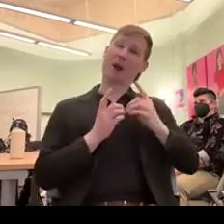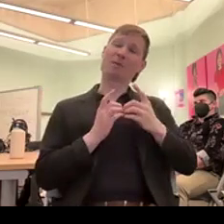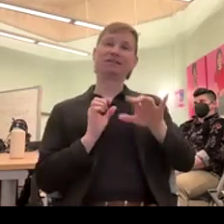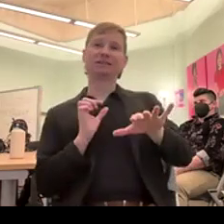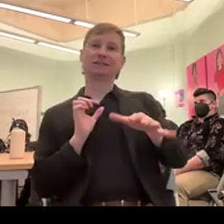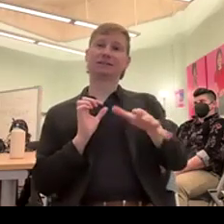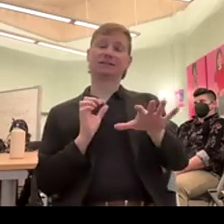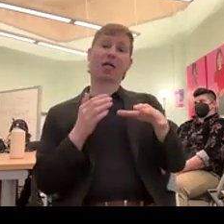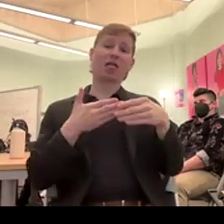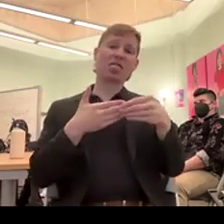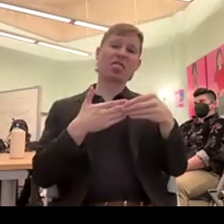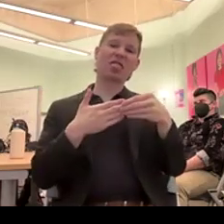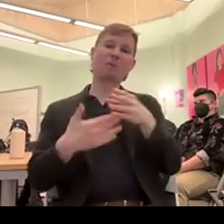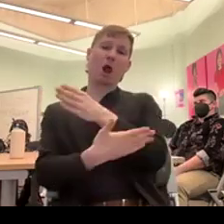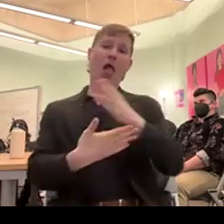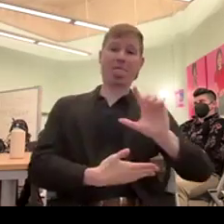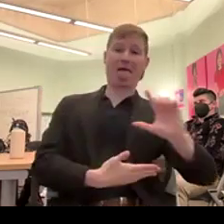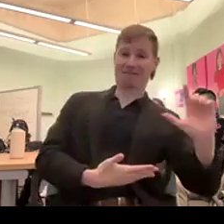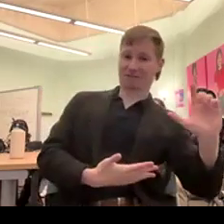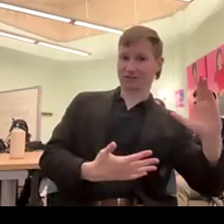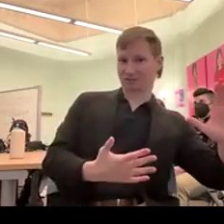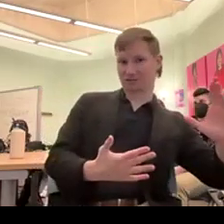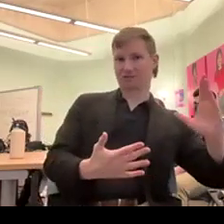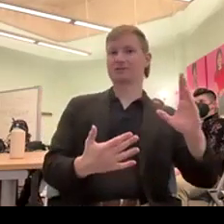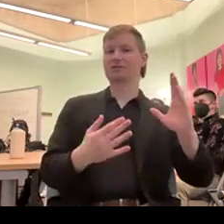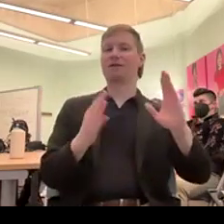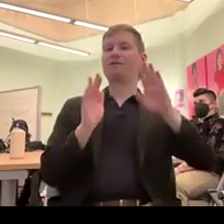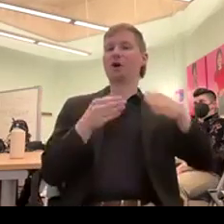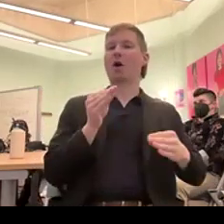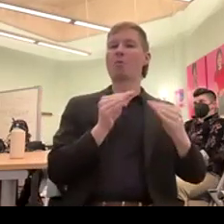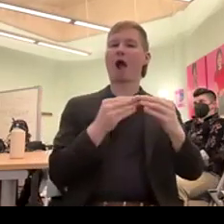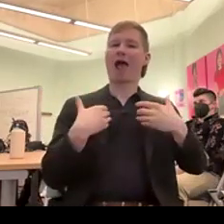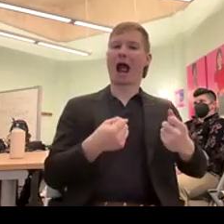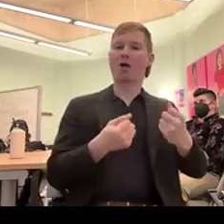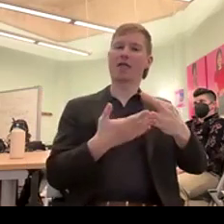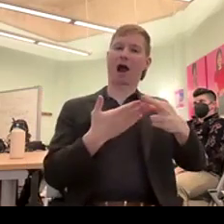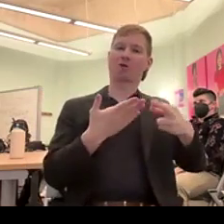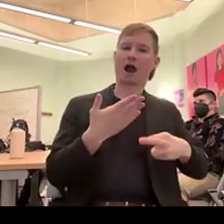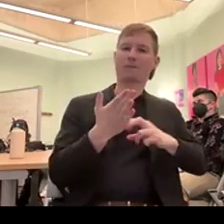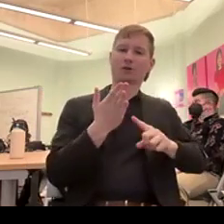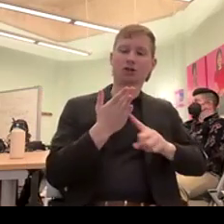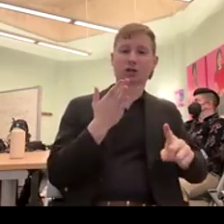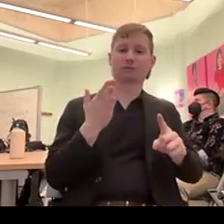you know. And my department, I would say, is pretty liberal, left-leaning, focusing on health